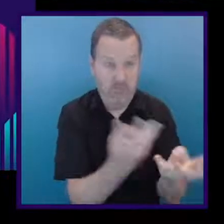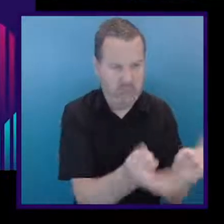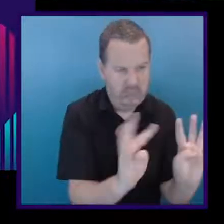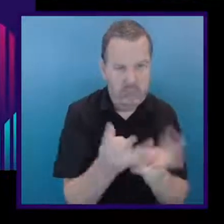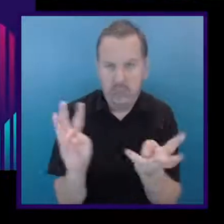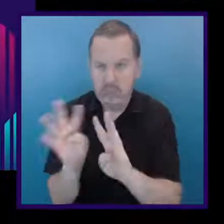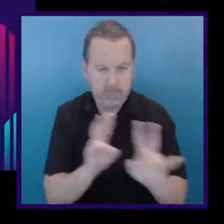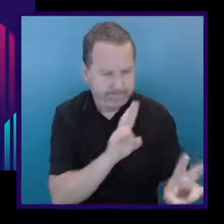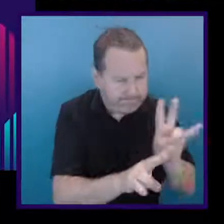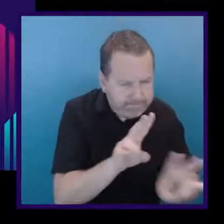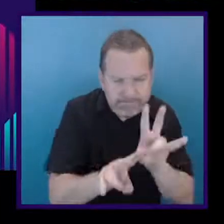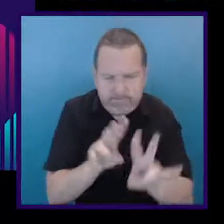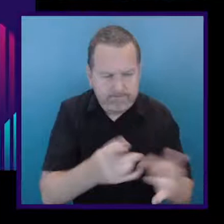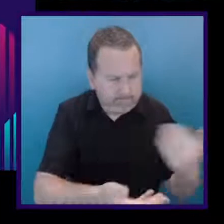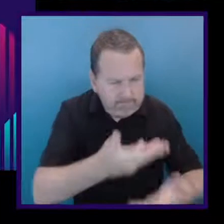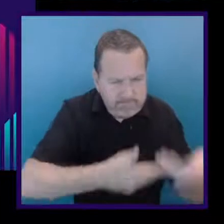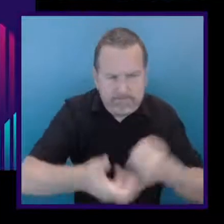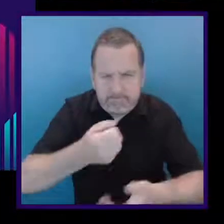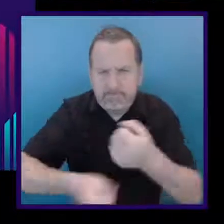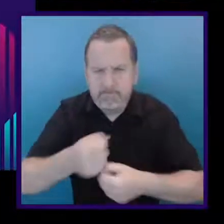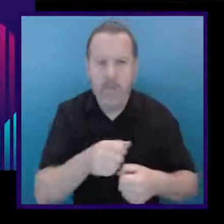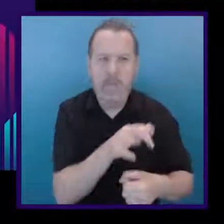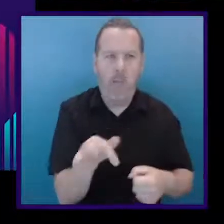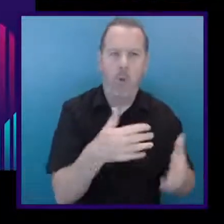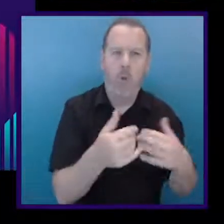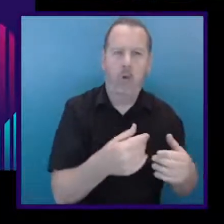findings of the large scale people survey and I’m delighted that some of the pupils